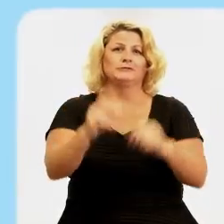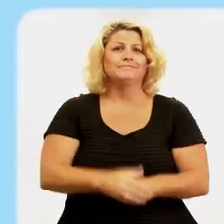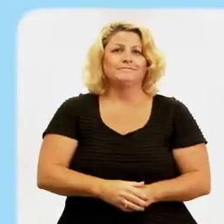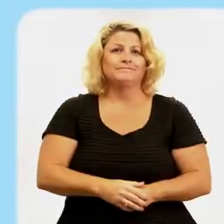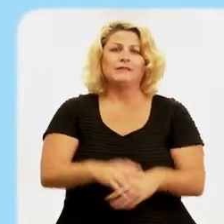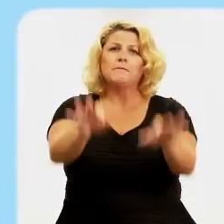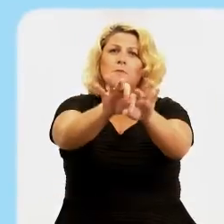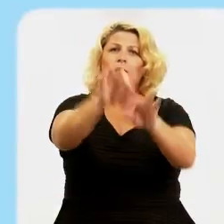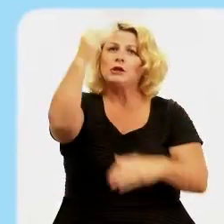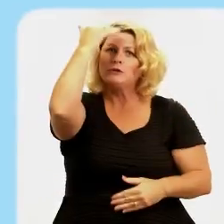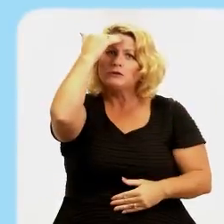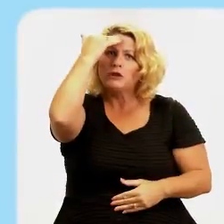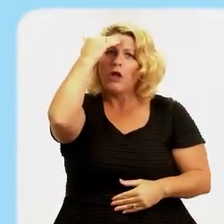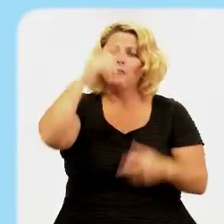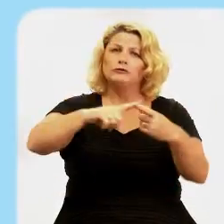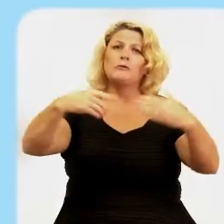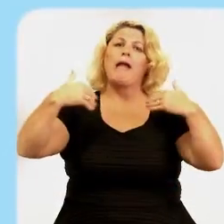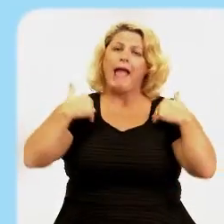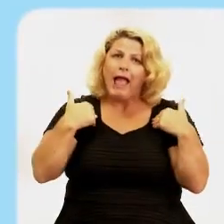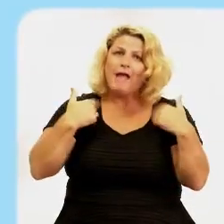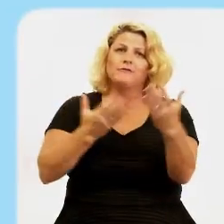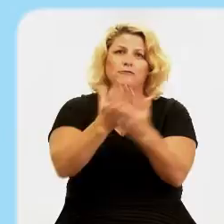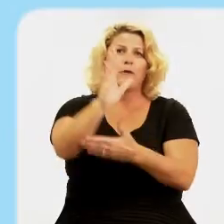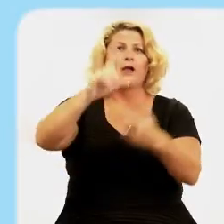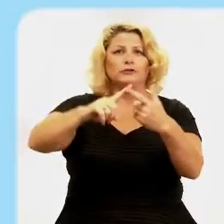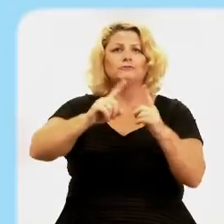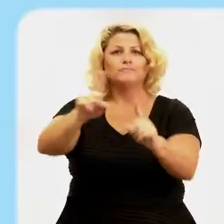It's important to know and understand the barrier-free health care initiative